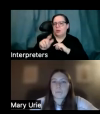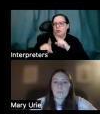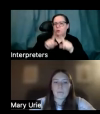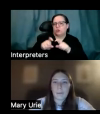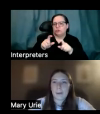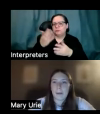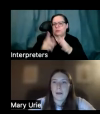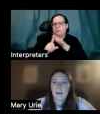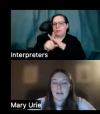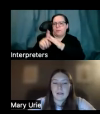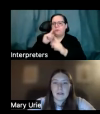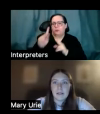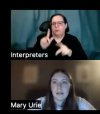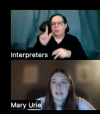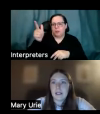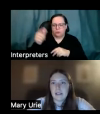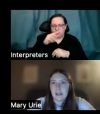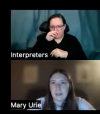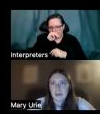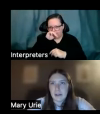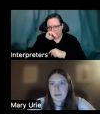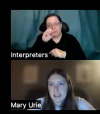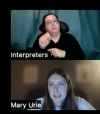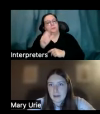folks later on? Yes, I will do that right now.